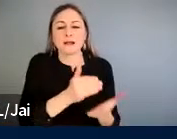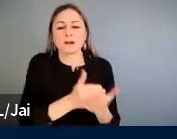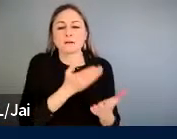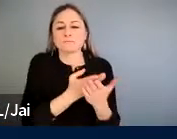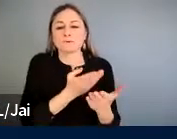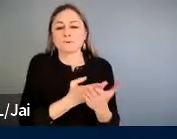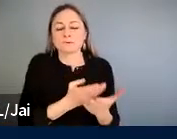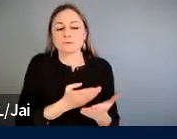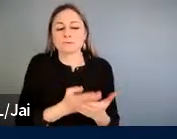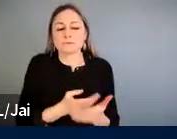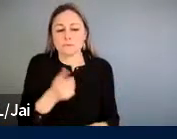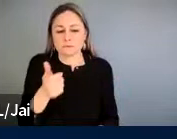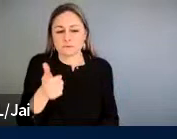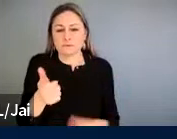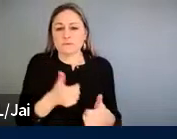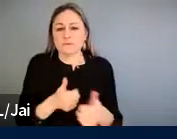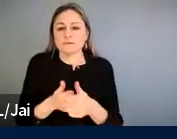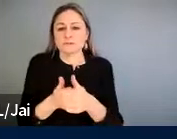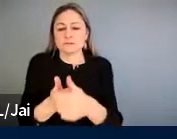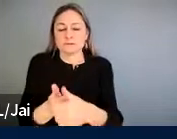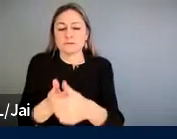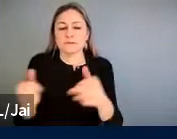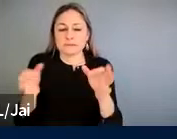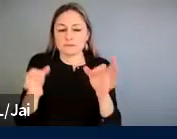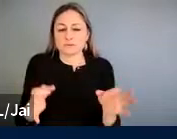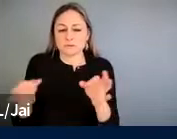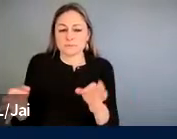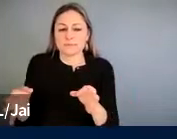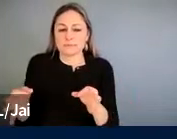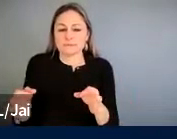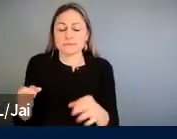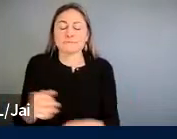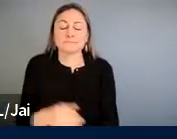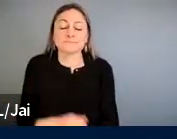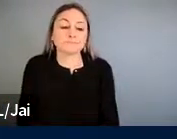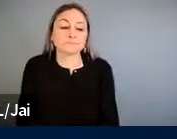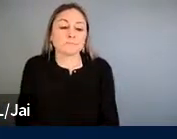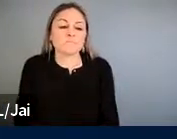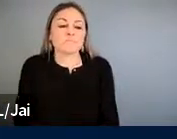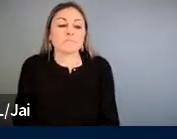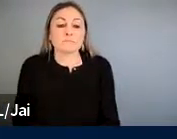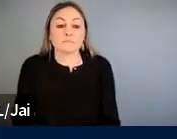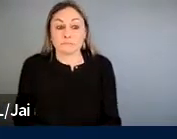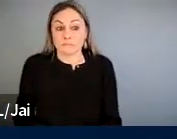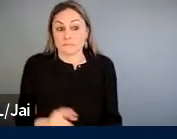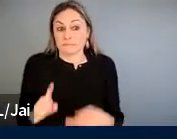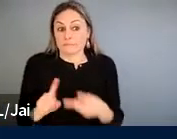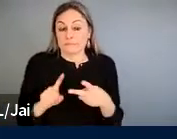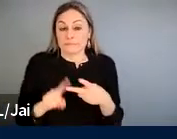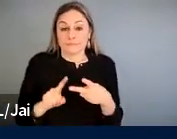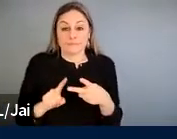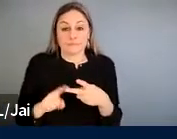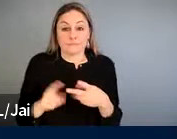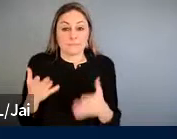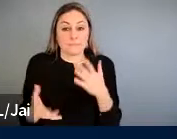track those determinations and decisions, and you may want to consider contacting an advocate to